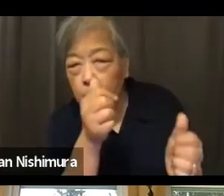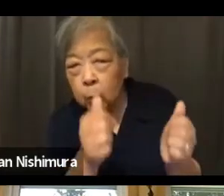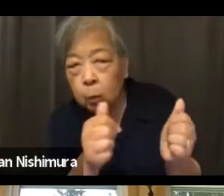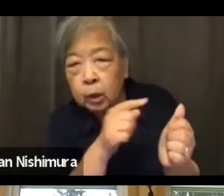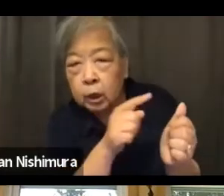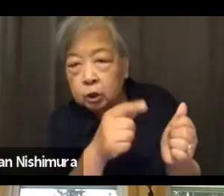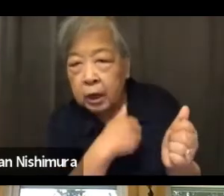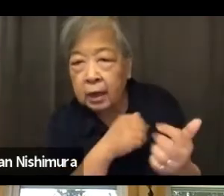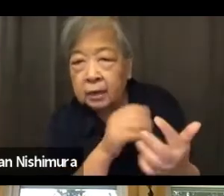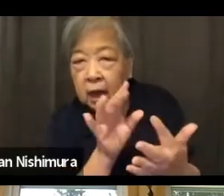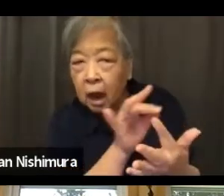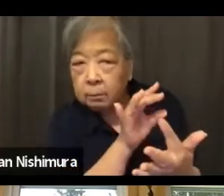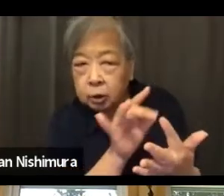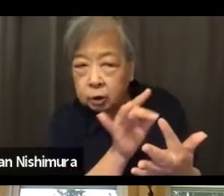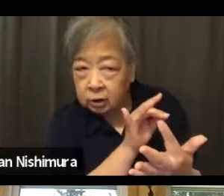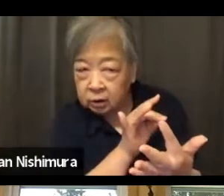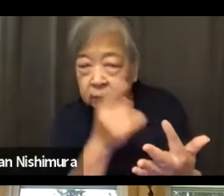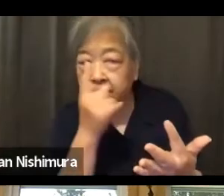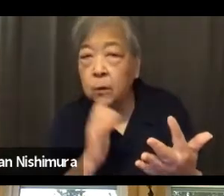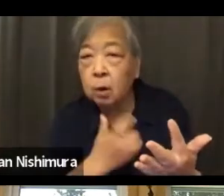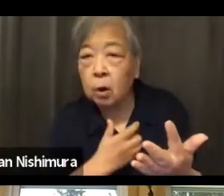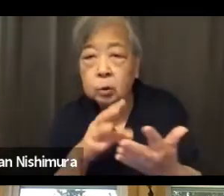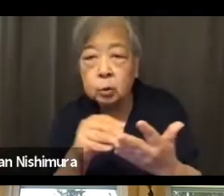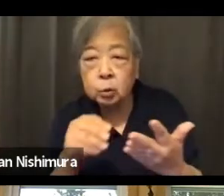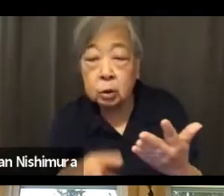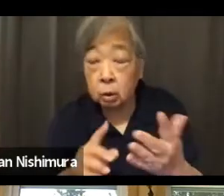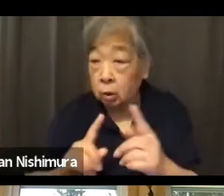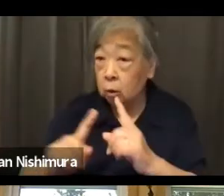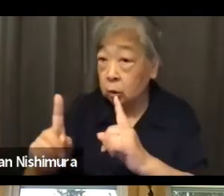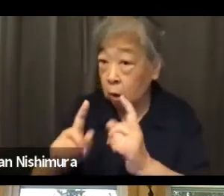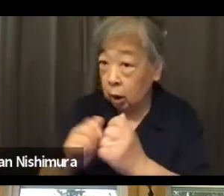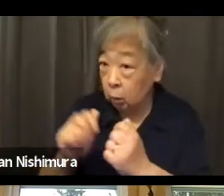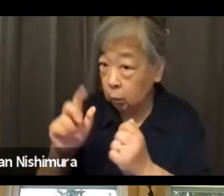for our student, and then in the dialogue with the student, Disability Services selects